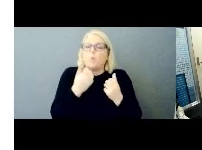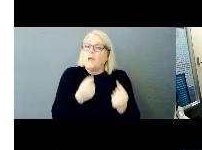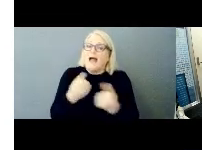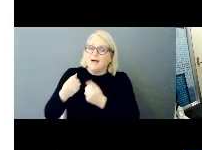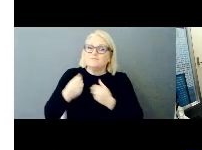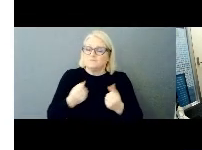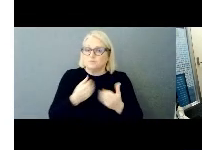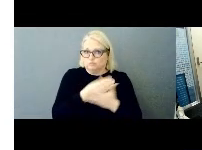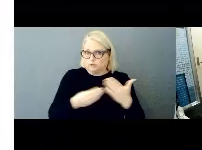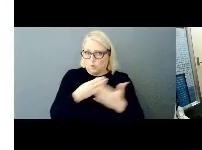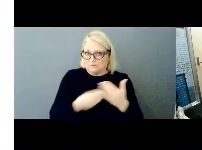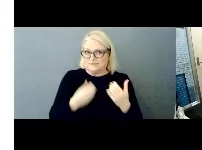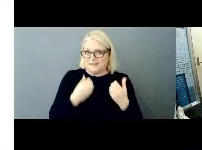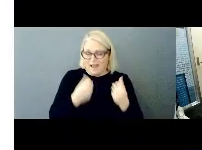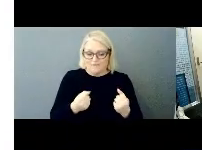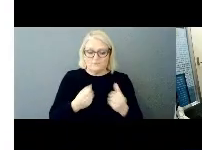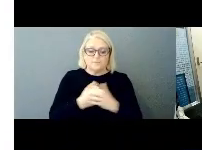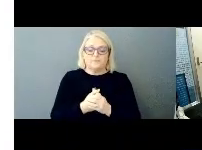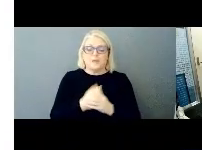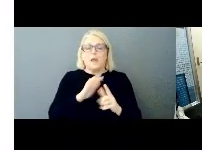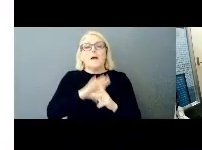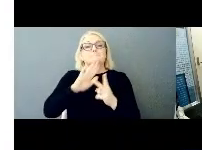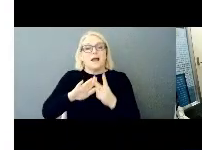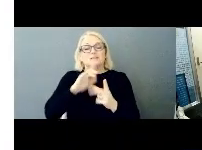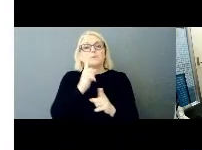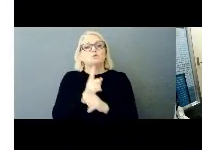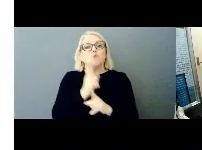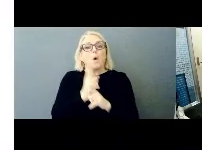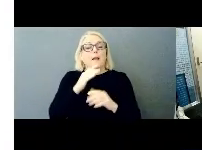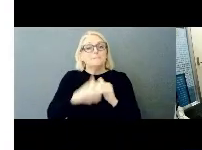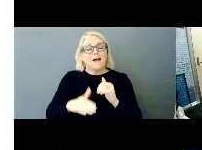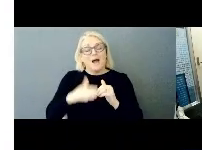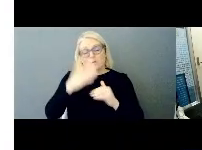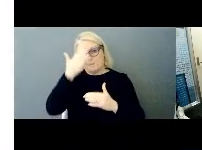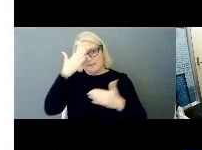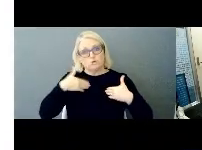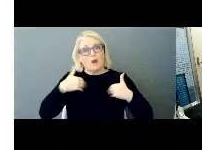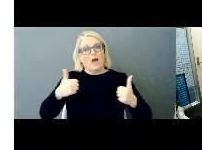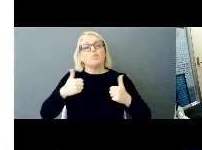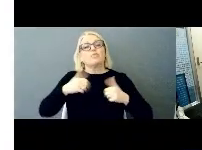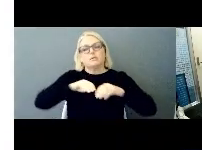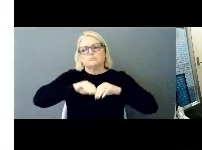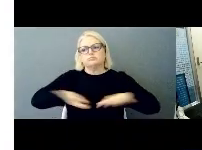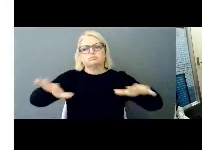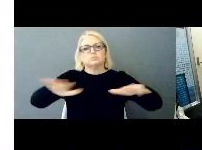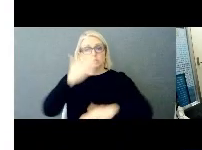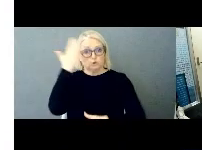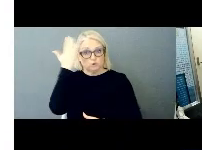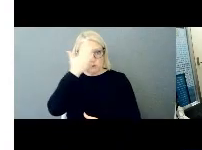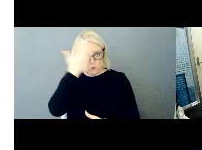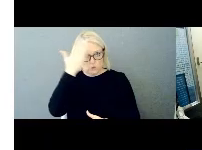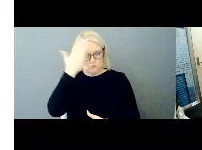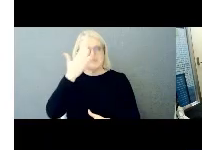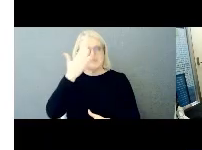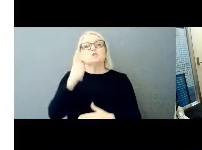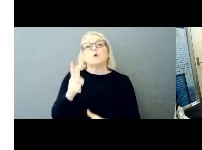We've also been trialling mental health in primary schools, which is: How do you uplift the mental health literacy of teachers? Because it turns out,